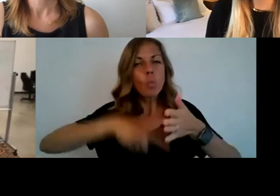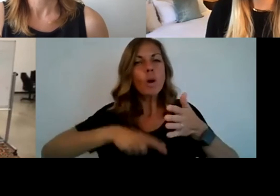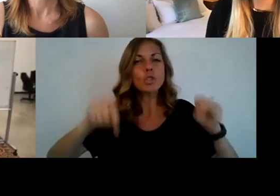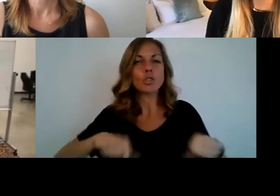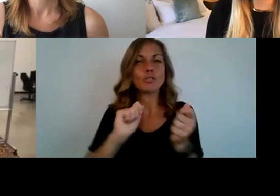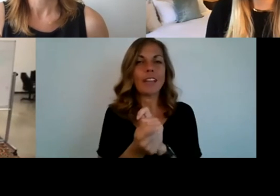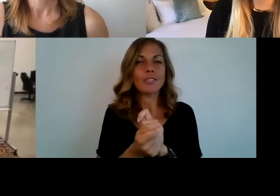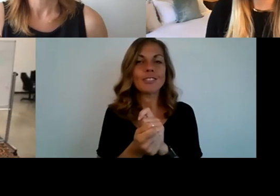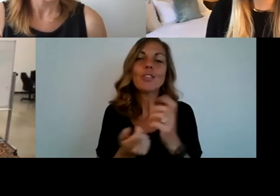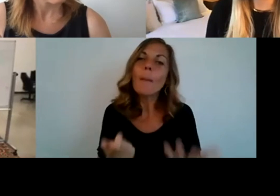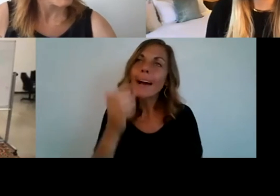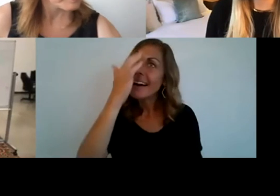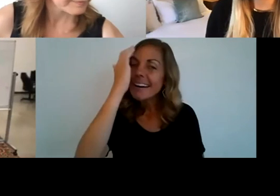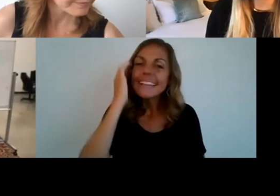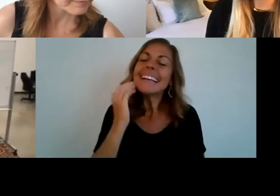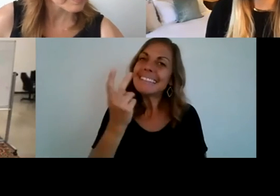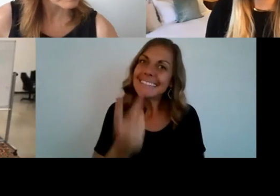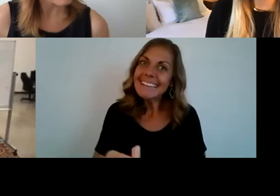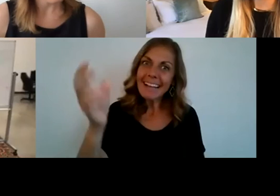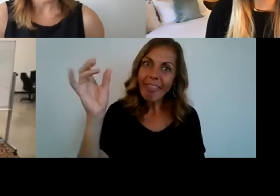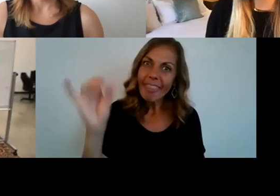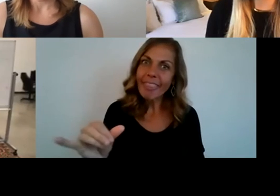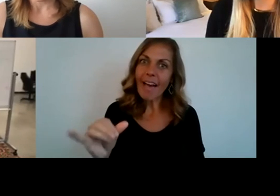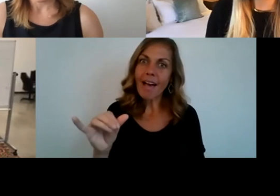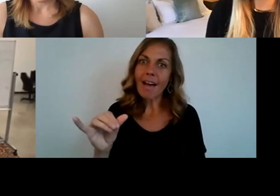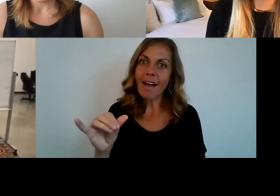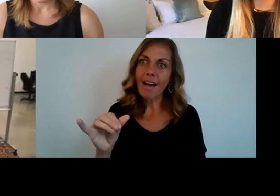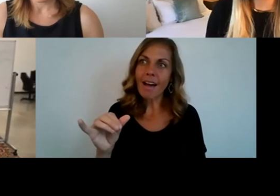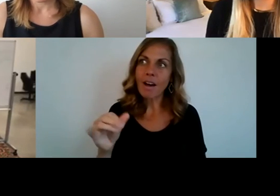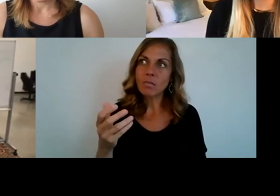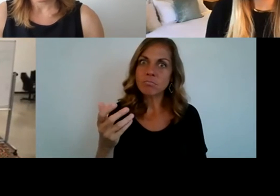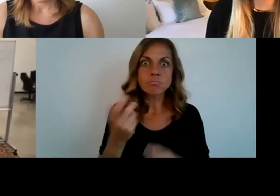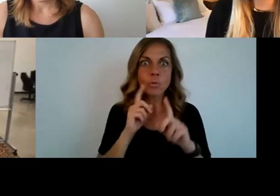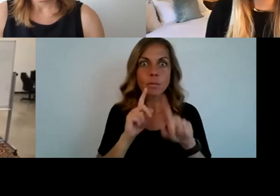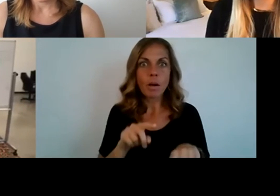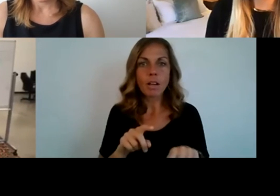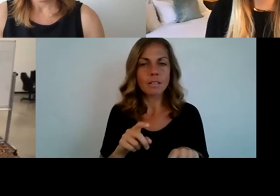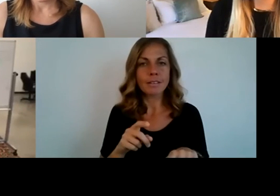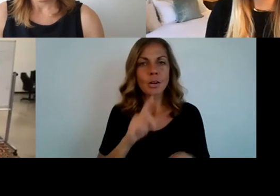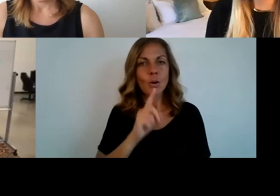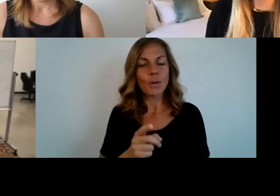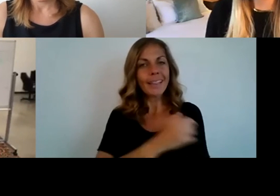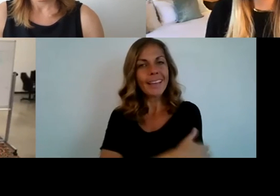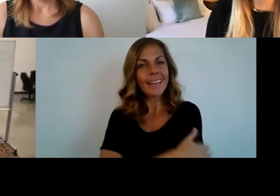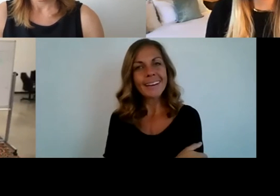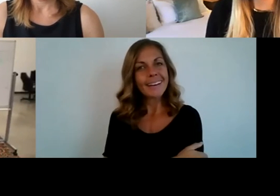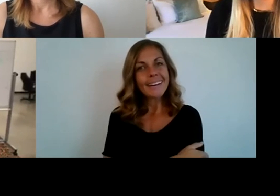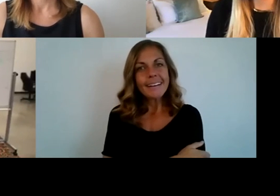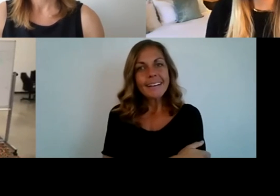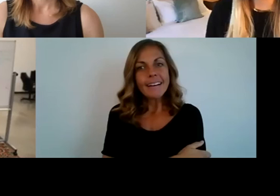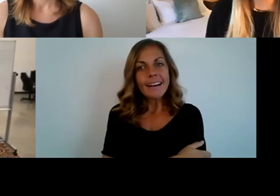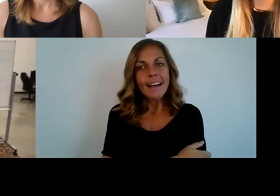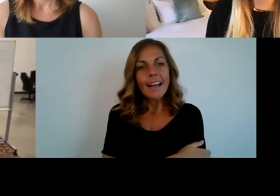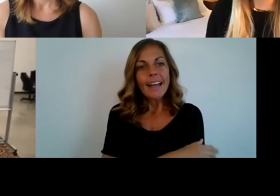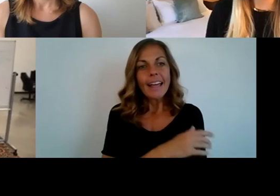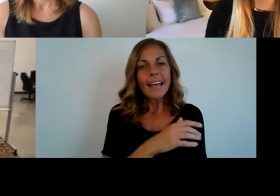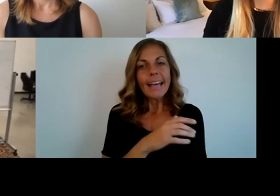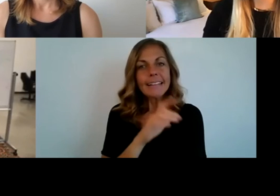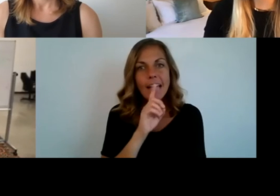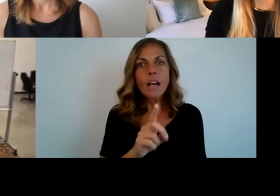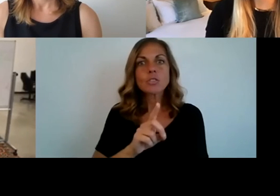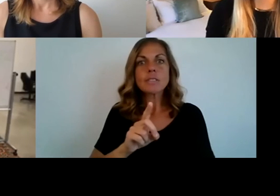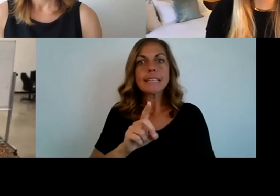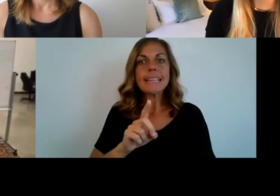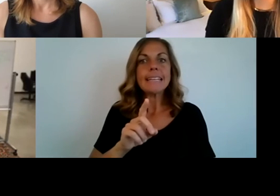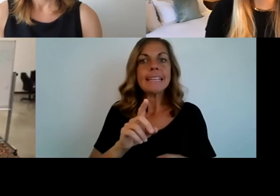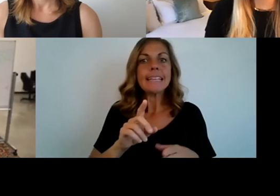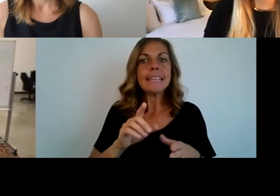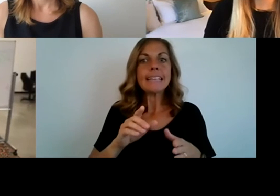And so, seeing that kind of response is ironically it is actually a way to use it's a way to